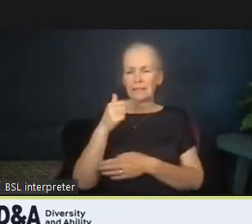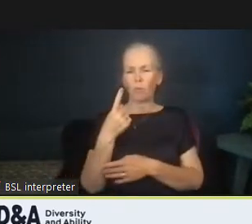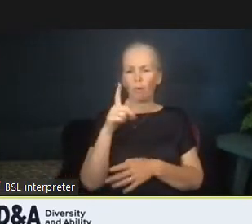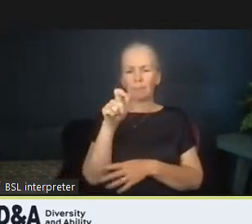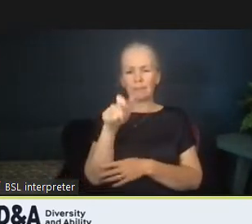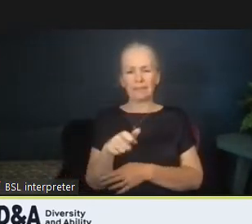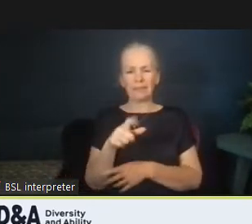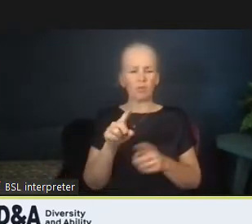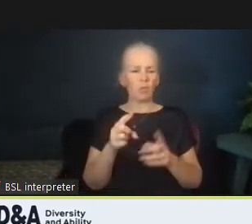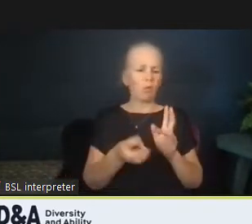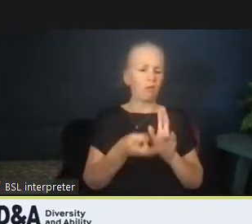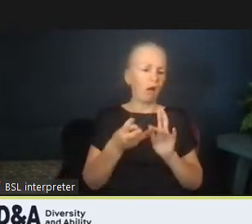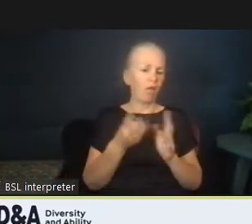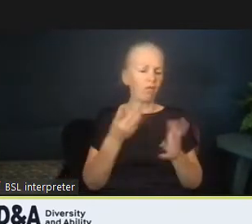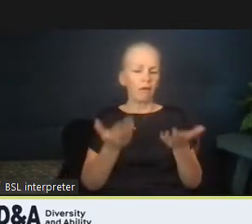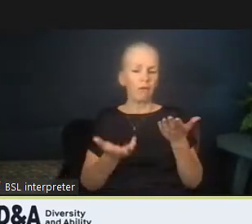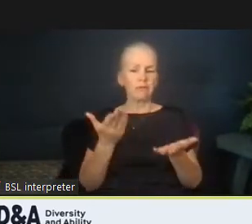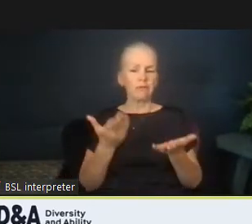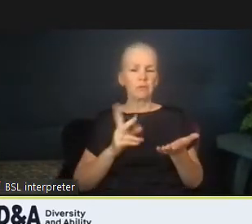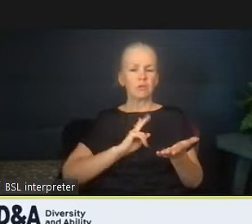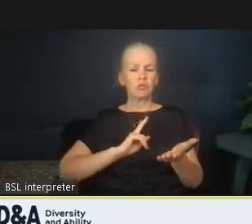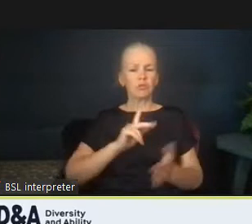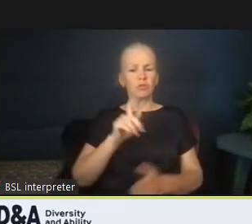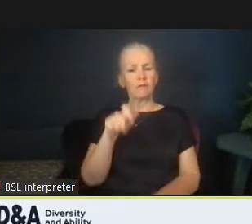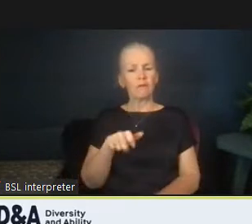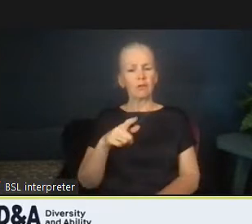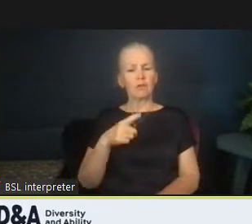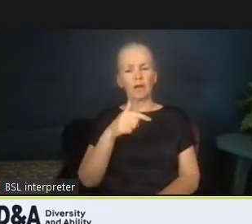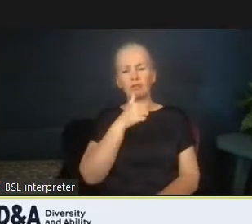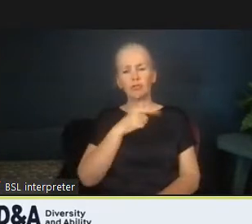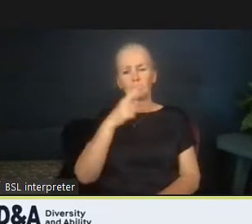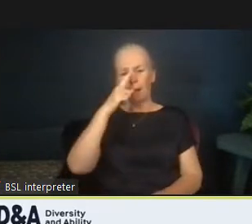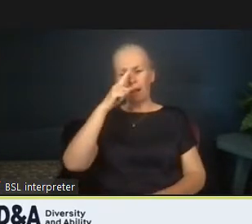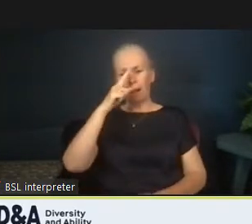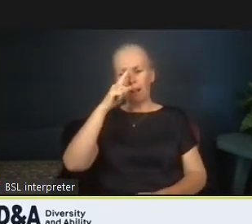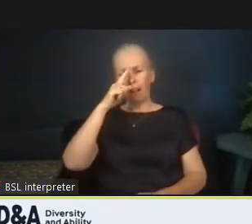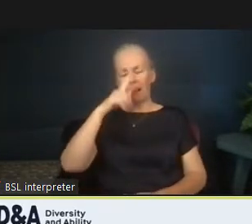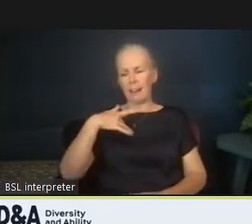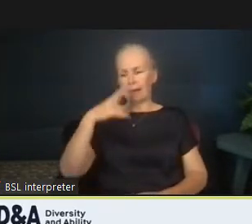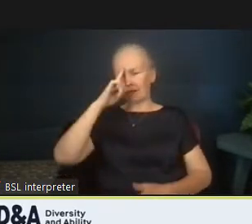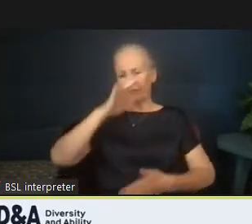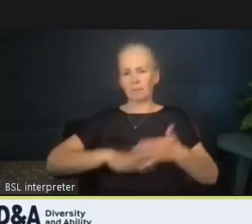another to do with Student Voice, I'm all about using lived experience to highlight